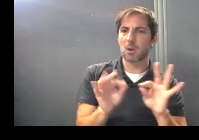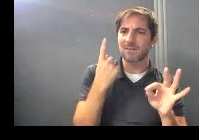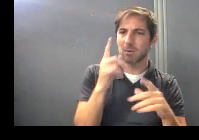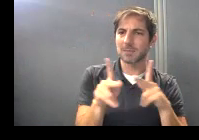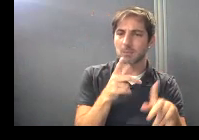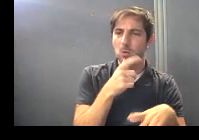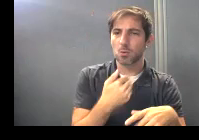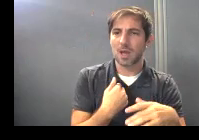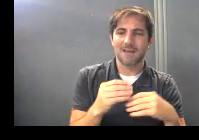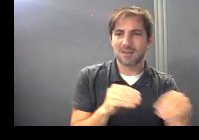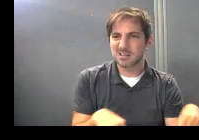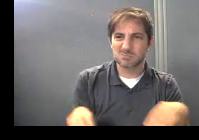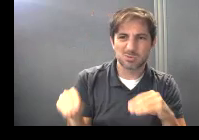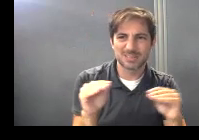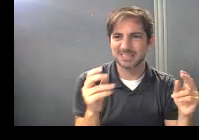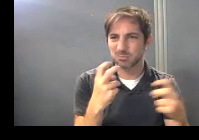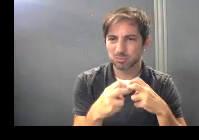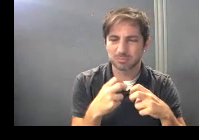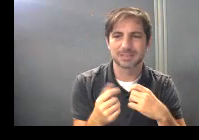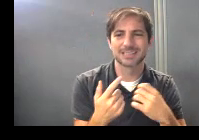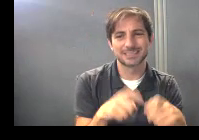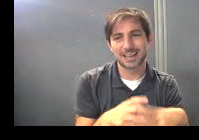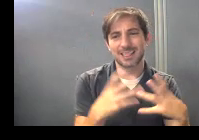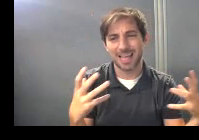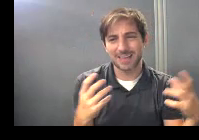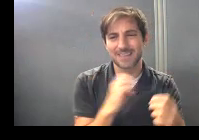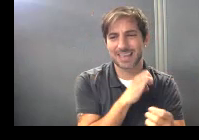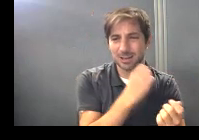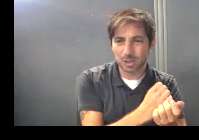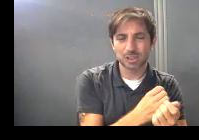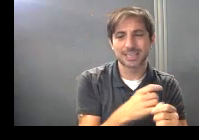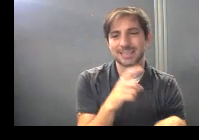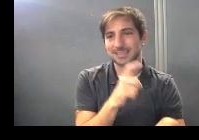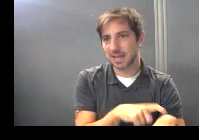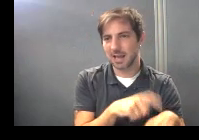MIGHT TAKE A LOT OF EXTRA ENERGY AND TIME AND SOMETIMES PAIN TO GET TO THE SPACES AND